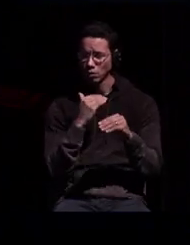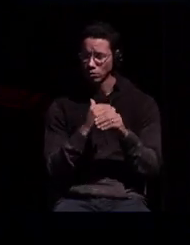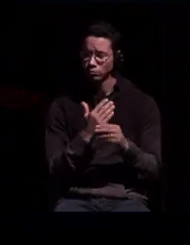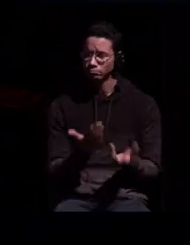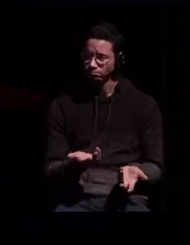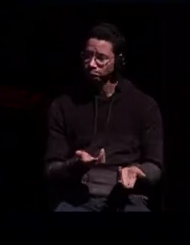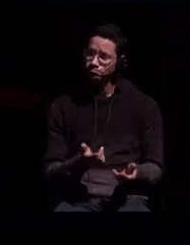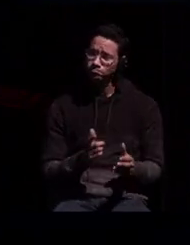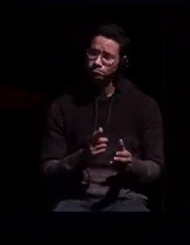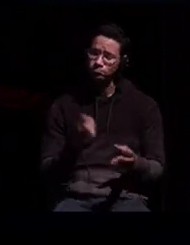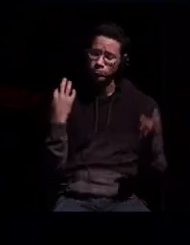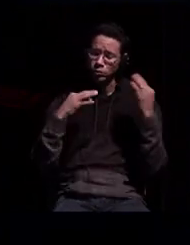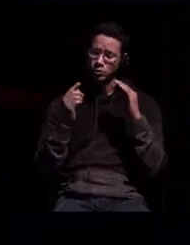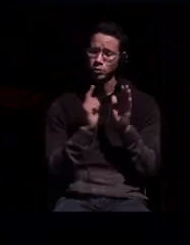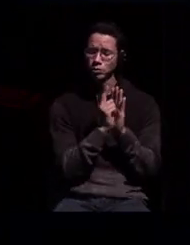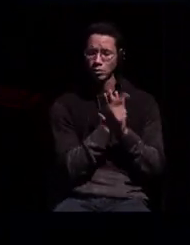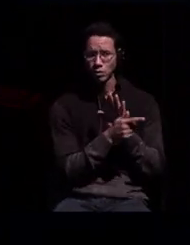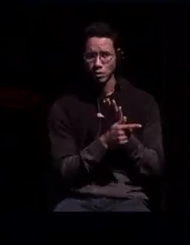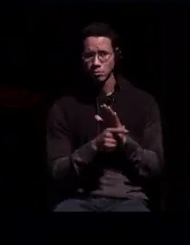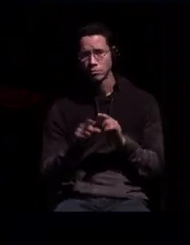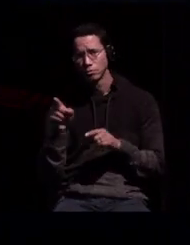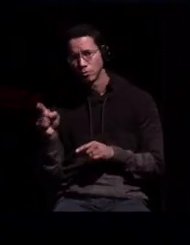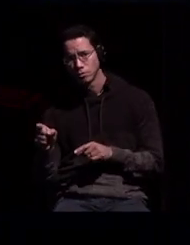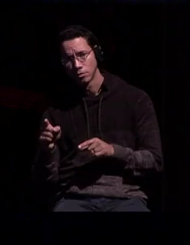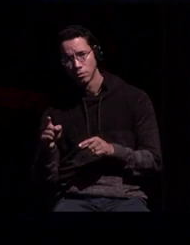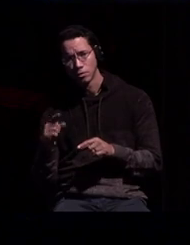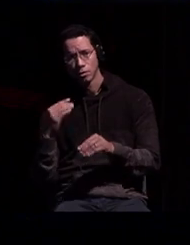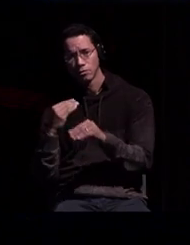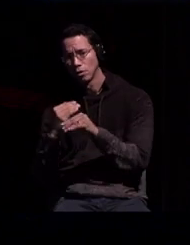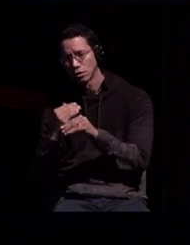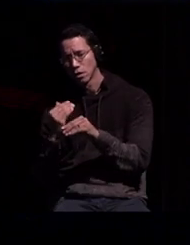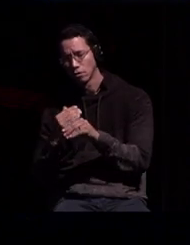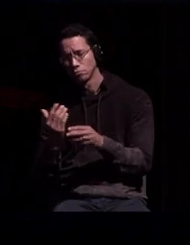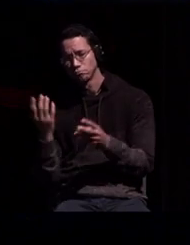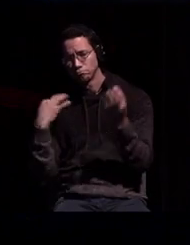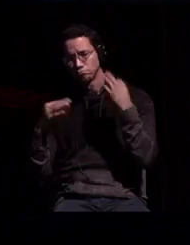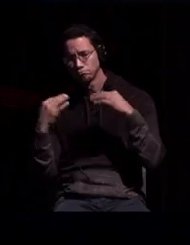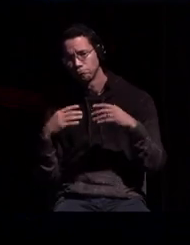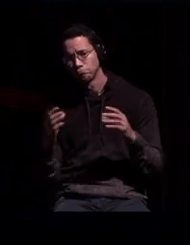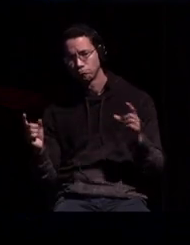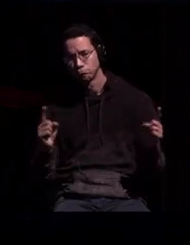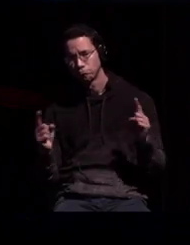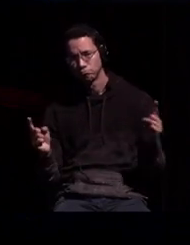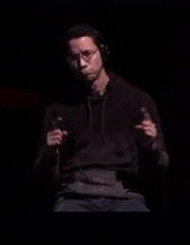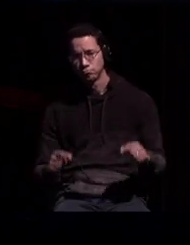When I work on tourism from a gender perspective I want to narrow the gender gaps between men and women.